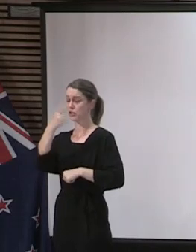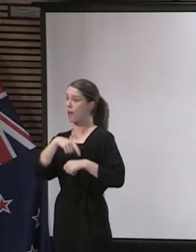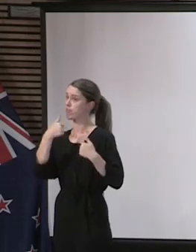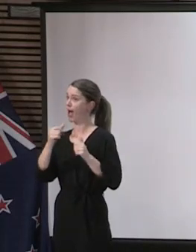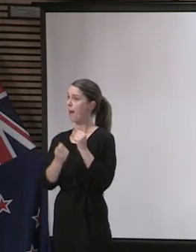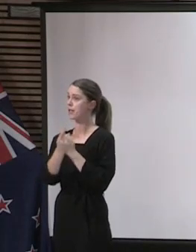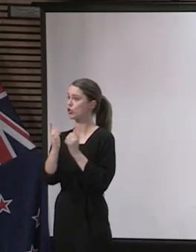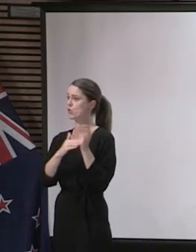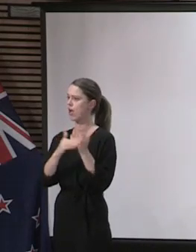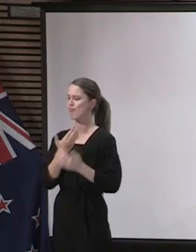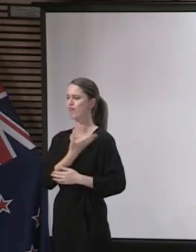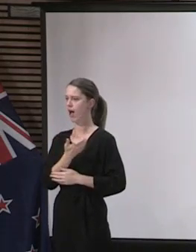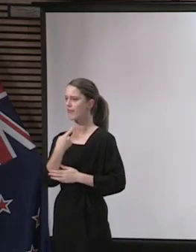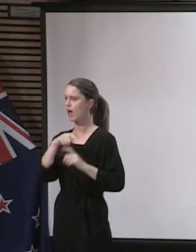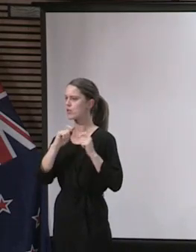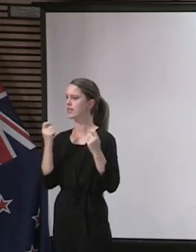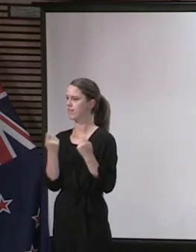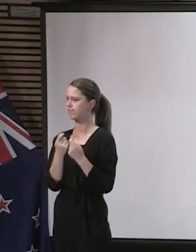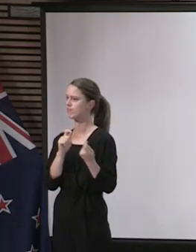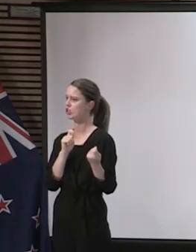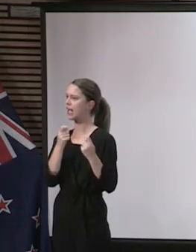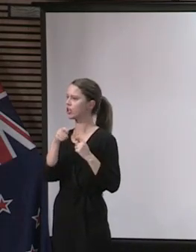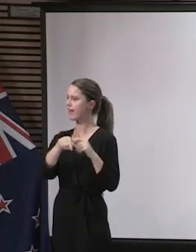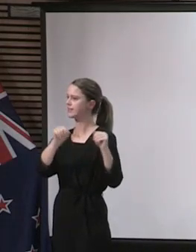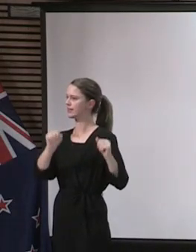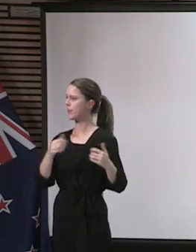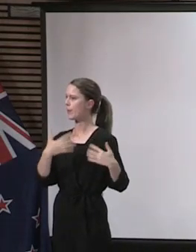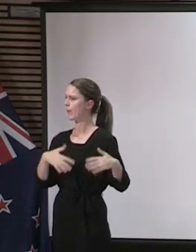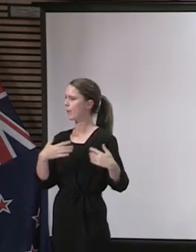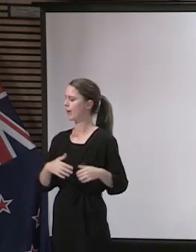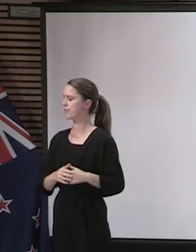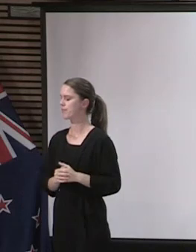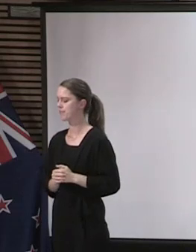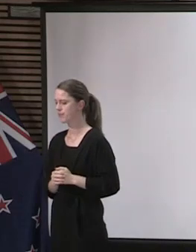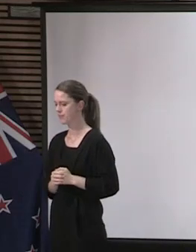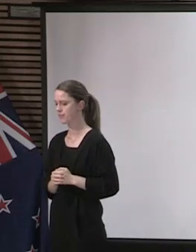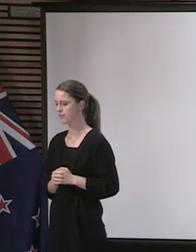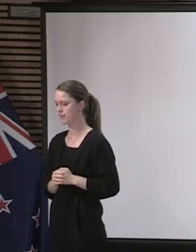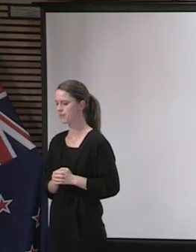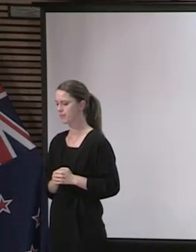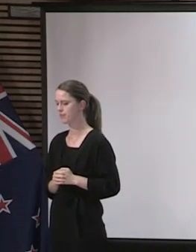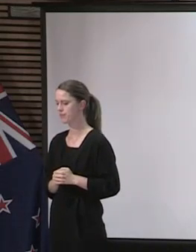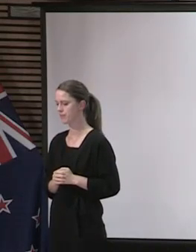with scale. This is the first time this has been done in now and I am proud of what the